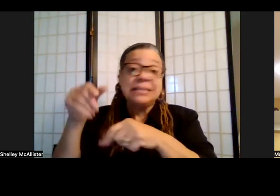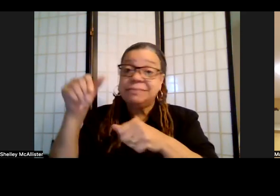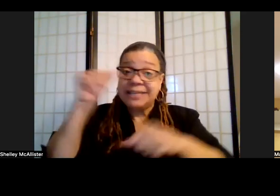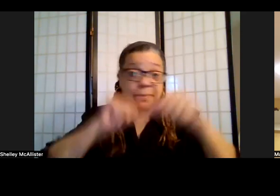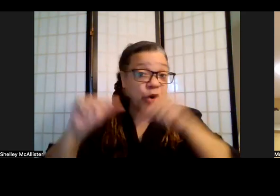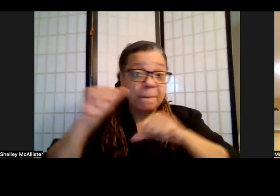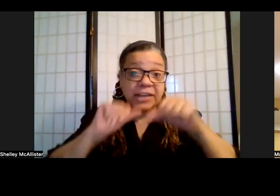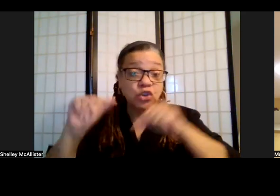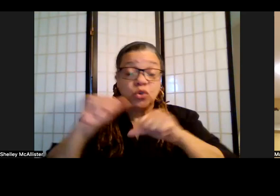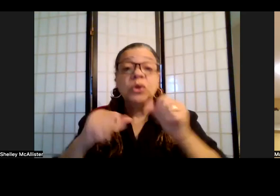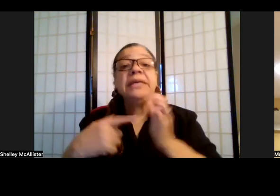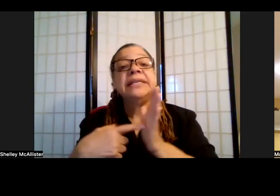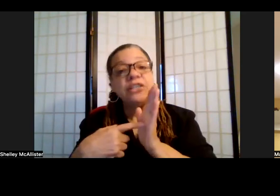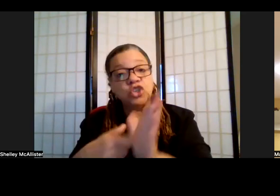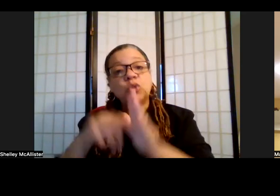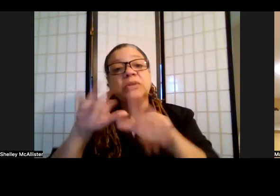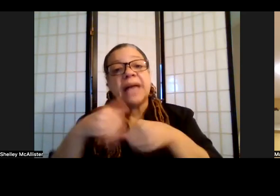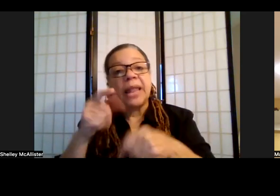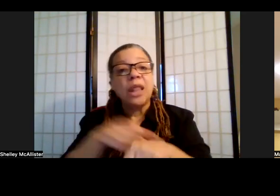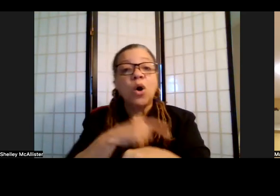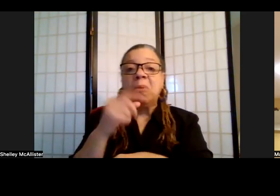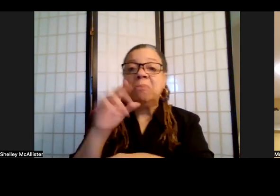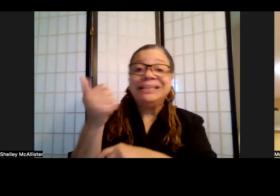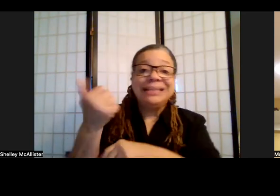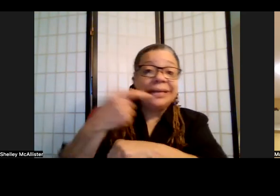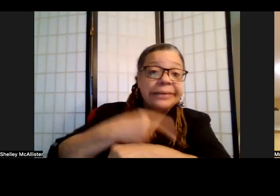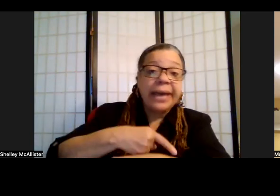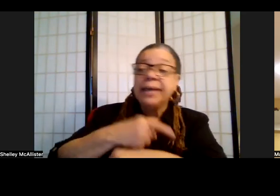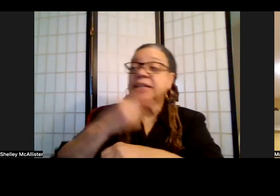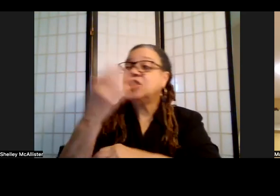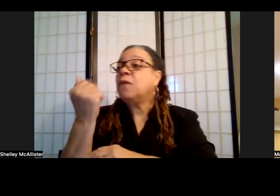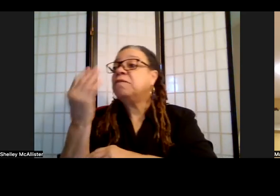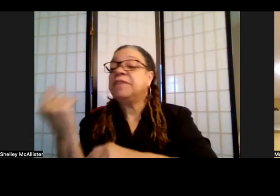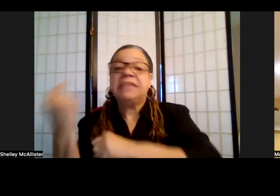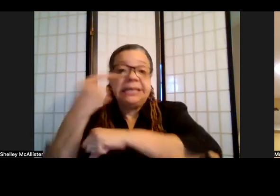that have shown how long patients should take the drugs to kill *all* of the infectious bacteria, because some bacteria